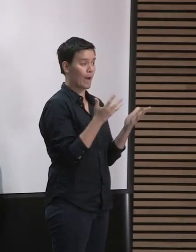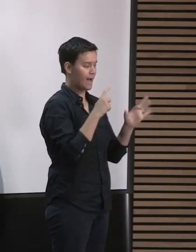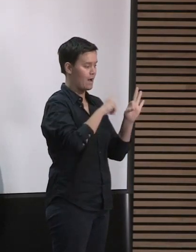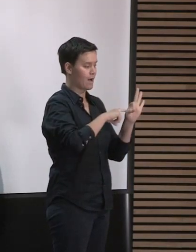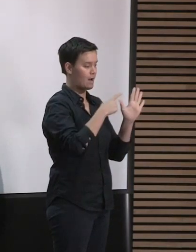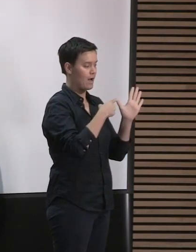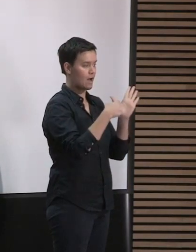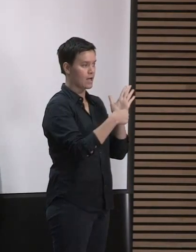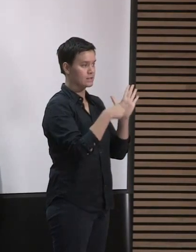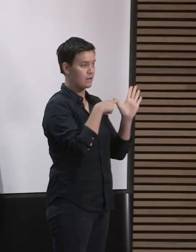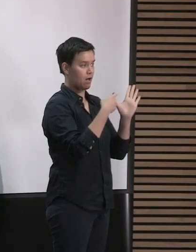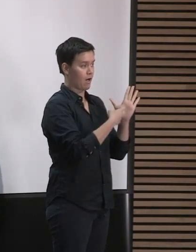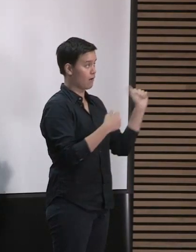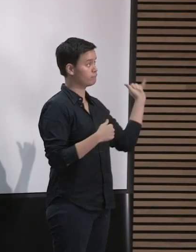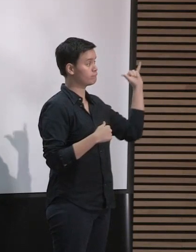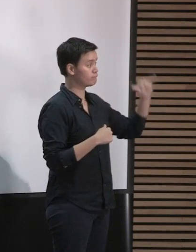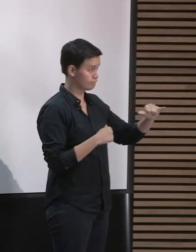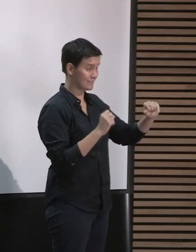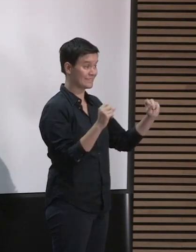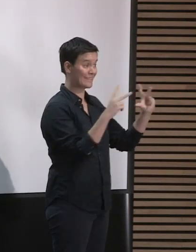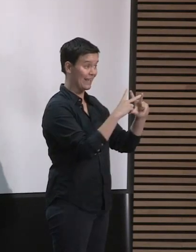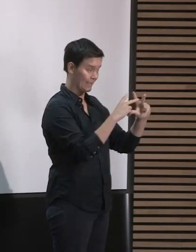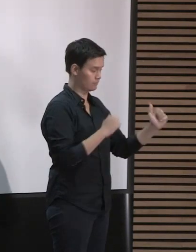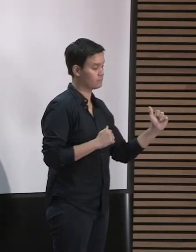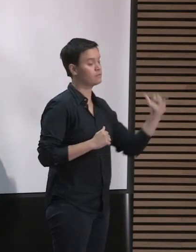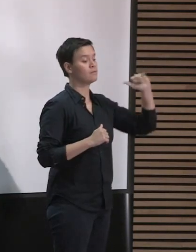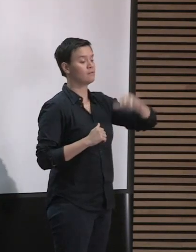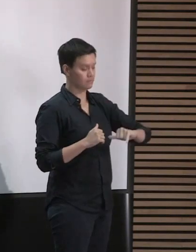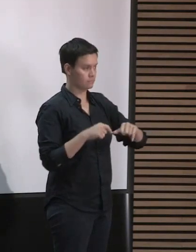an important case, it is a woman in her 50s who arrived